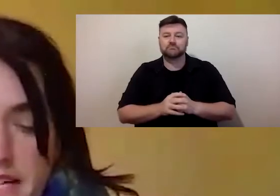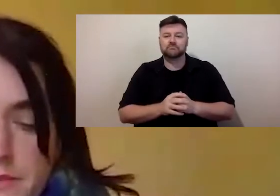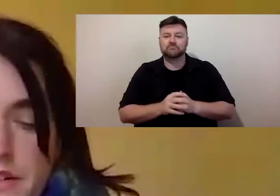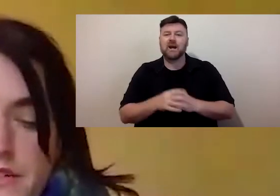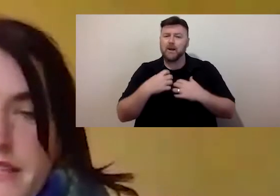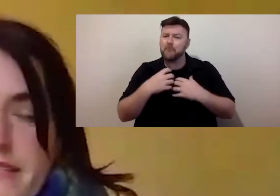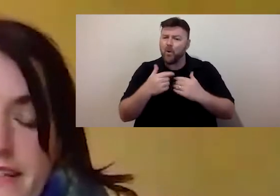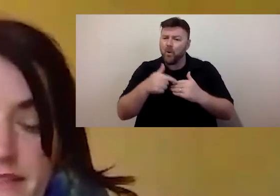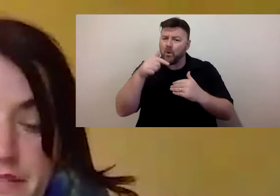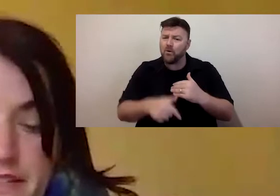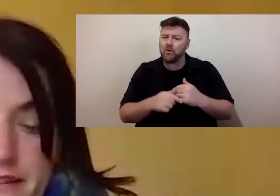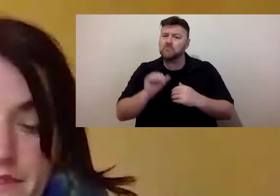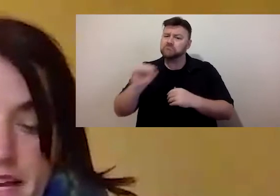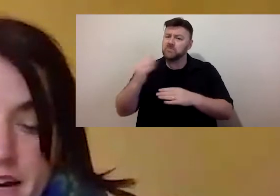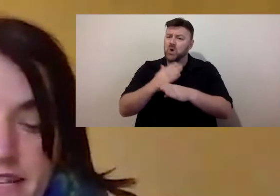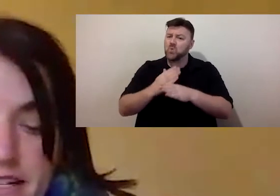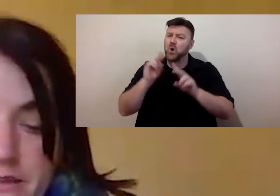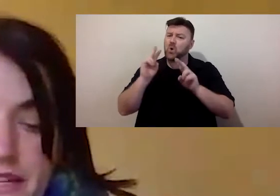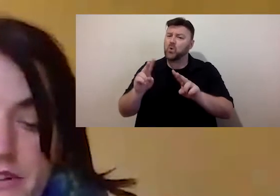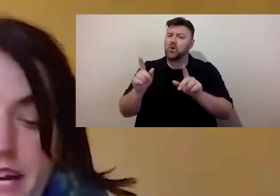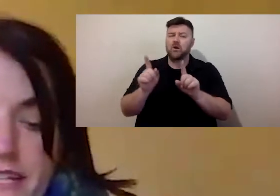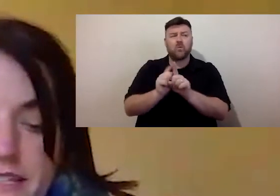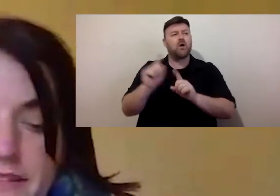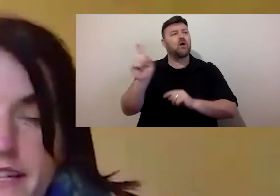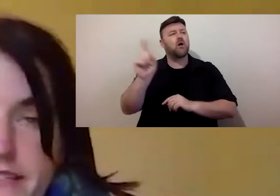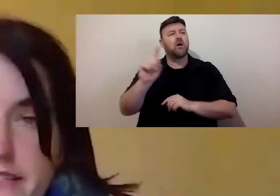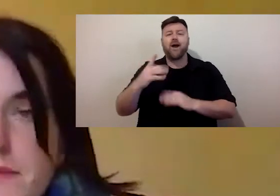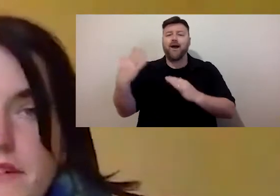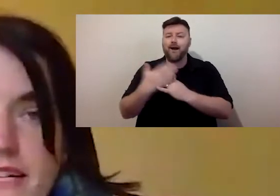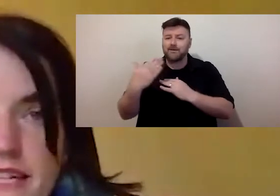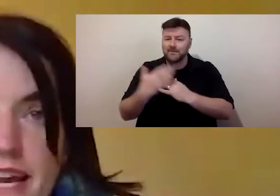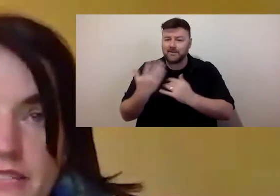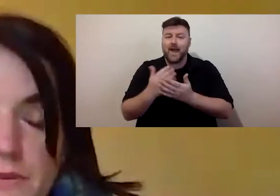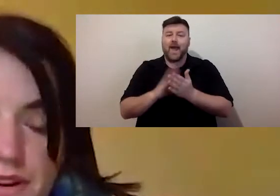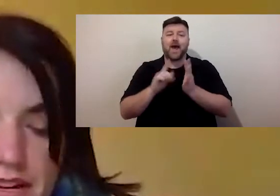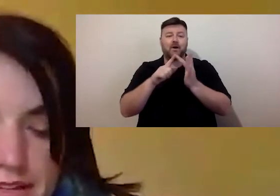Matt's work looks at accessibility, and how, as artists, we can create intimate, accessible and engaging work.